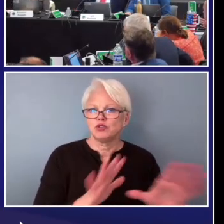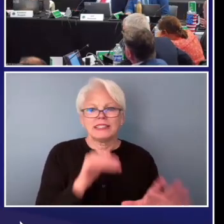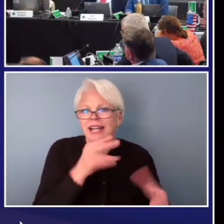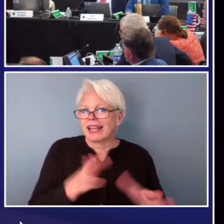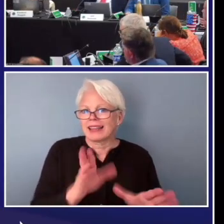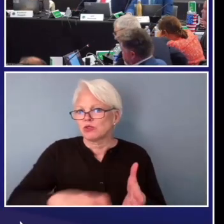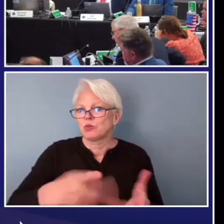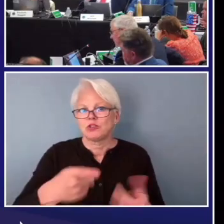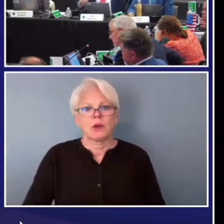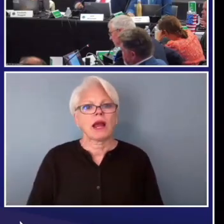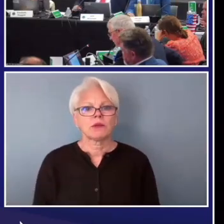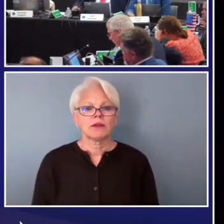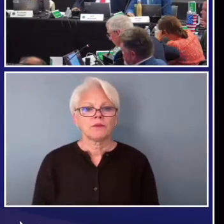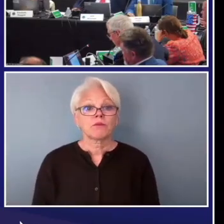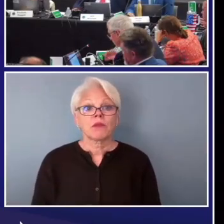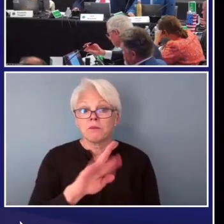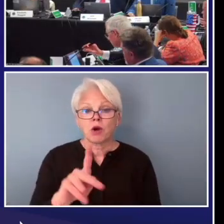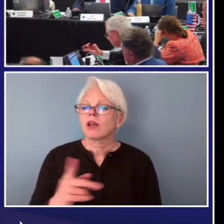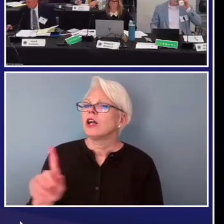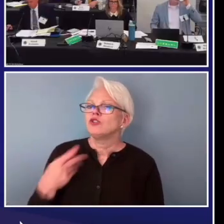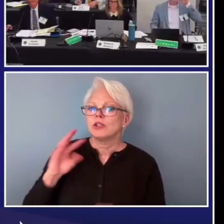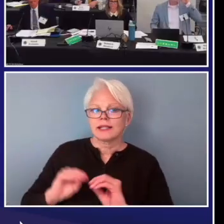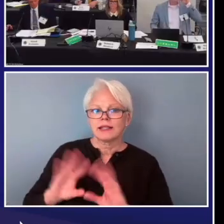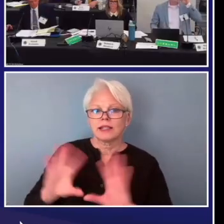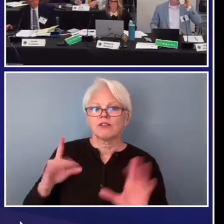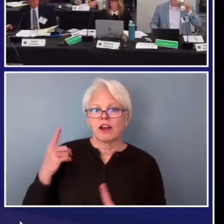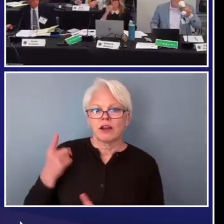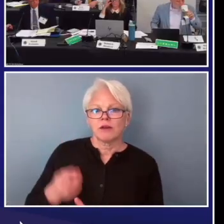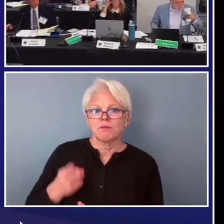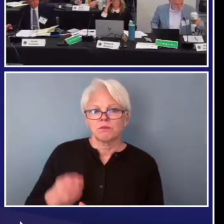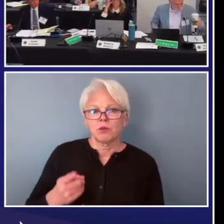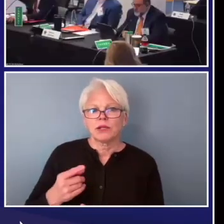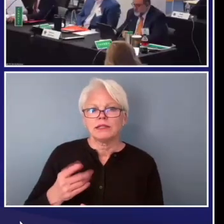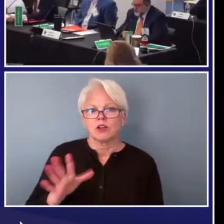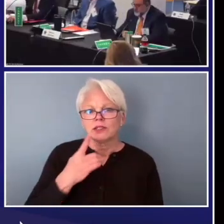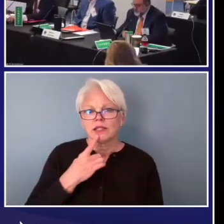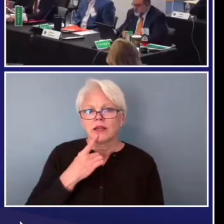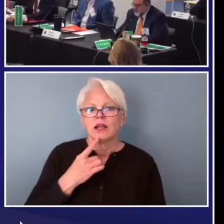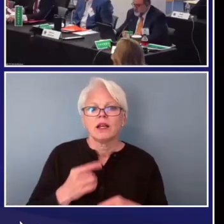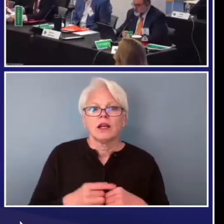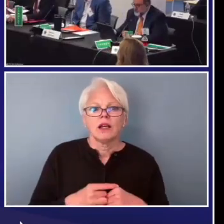Yeah, so this is just clarification on the points made. So I'm president of an institution. I've sent you a letter.